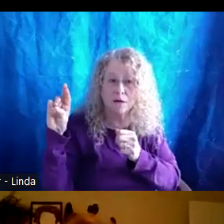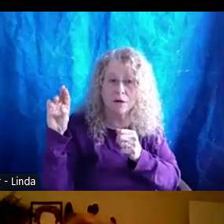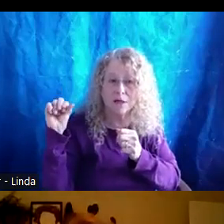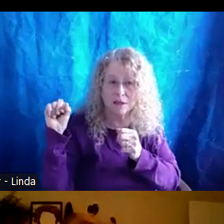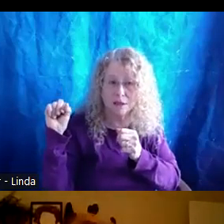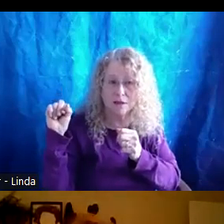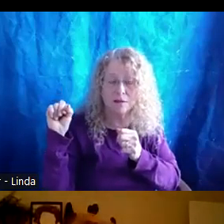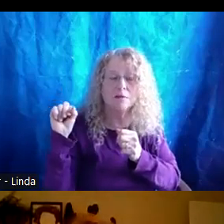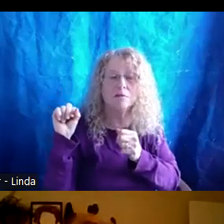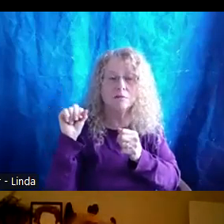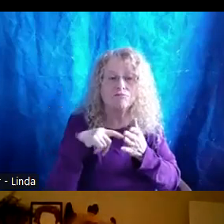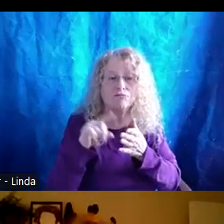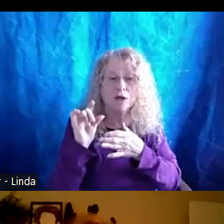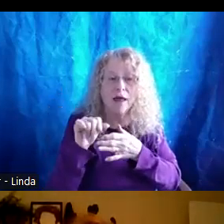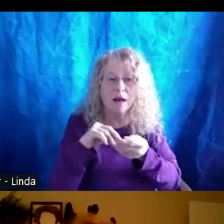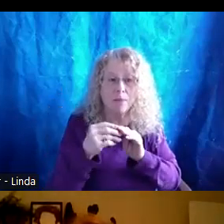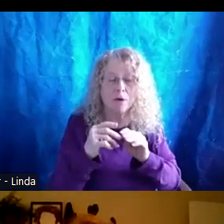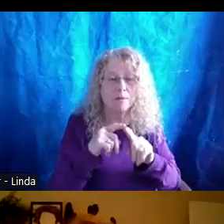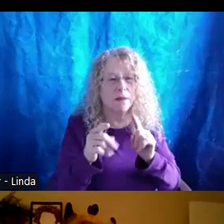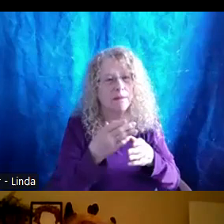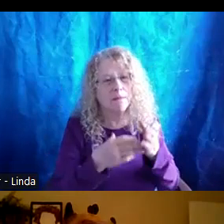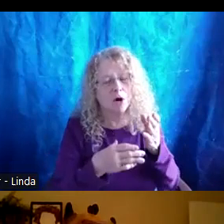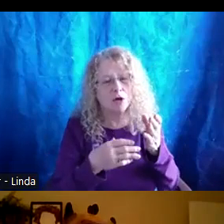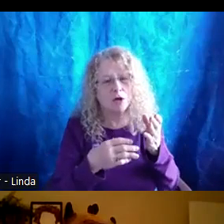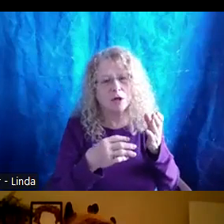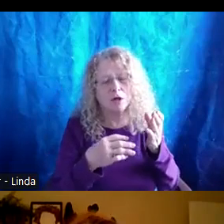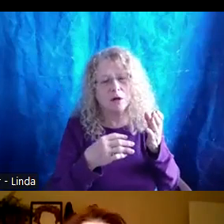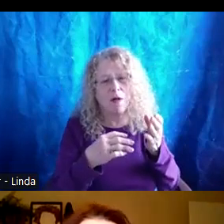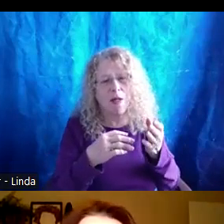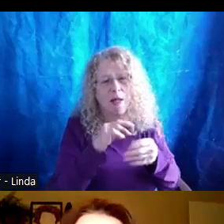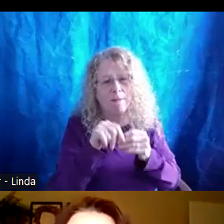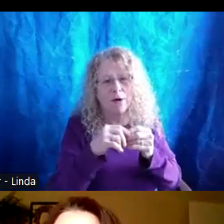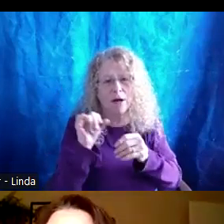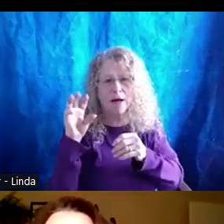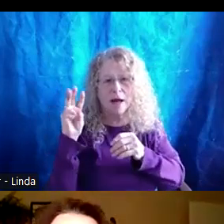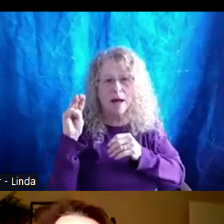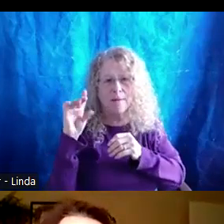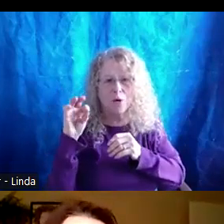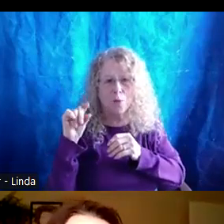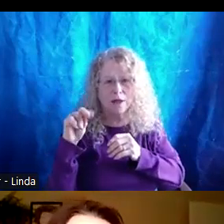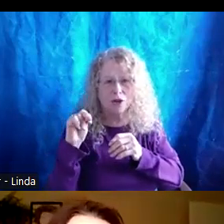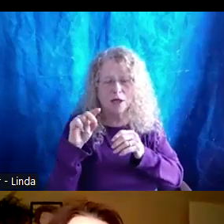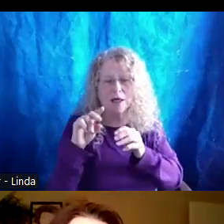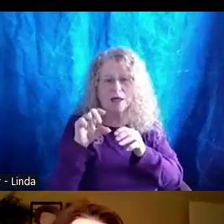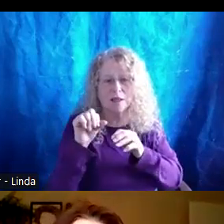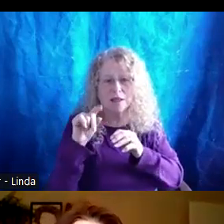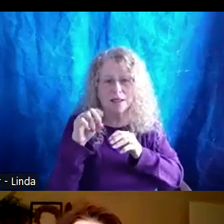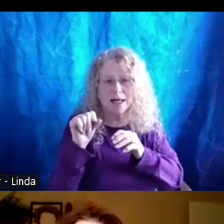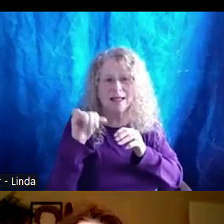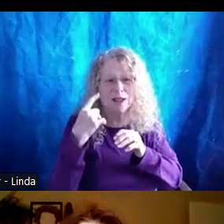THE PIECE ABOUT THE IMMIGRATION STATUS, THAT IS FOR CHILDREN WHO NEED TO RECEIVE CARE. OKAY SORRY.